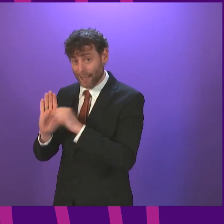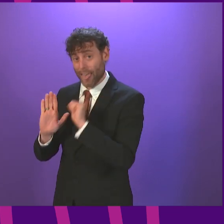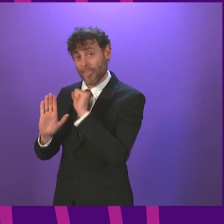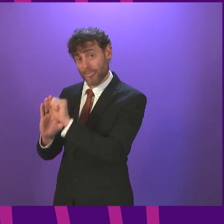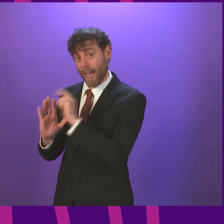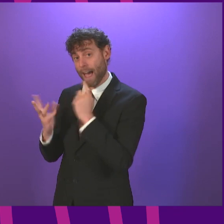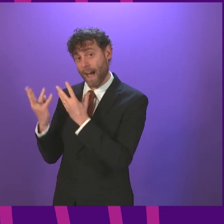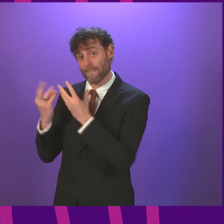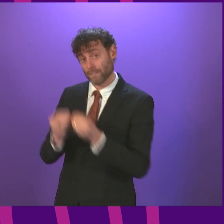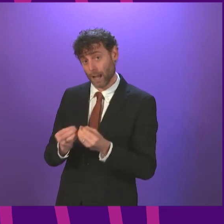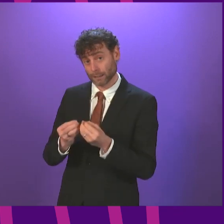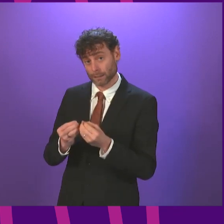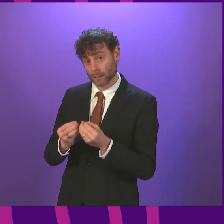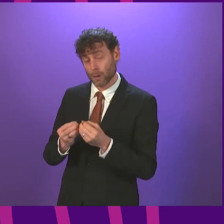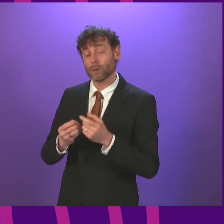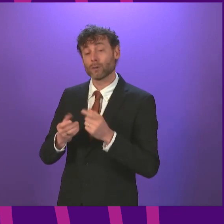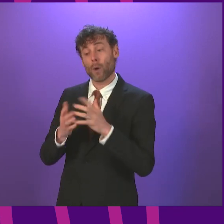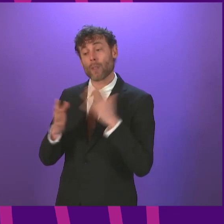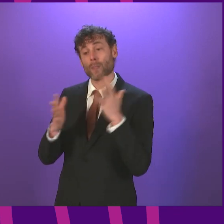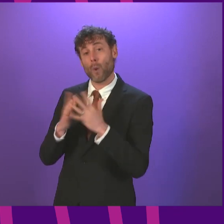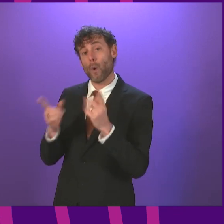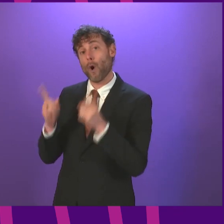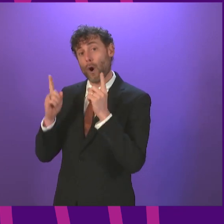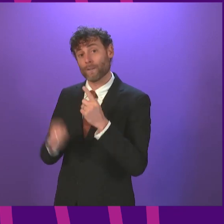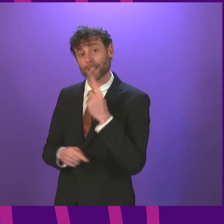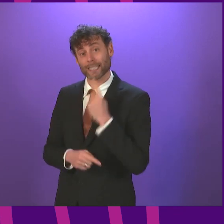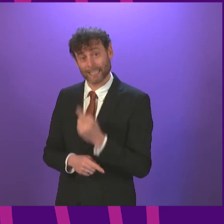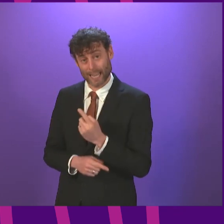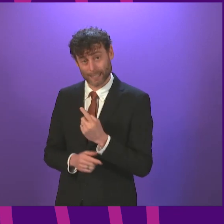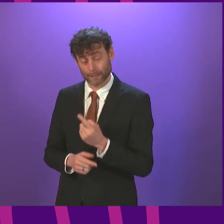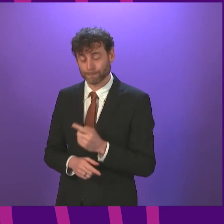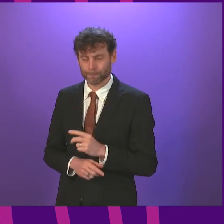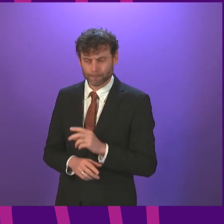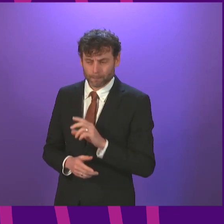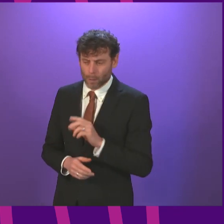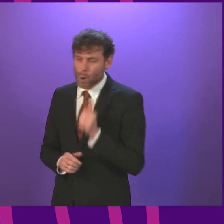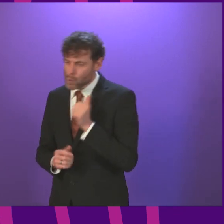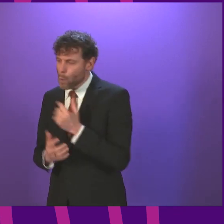the view of the law officers then was that, taking account of everything, they believed